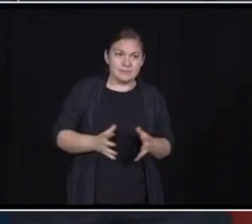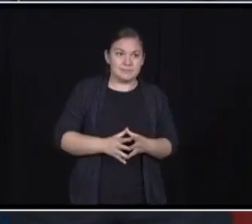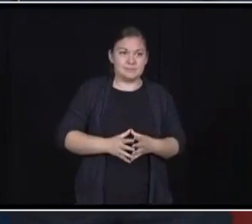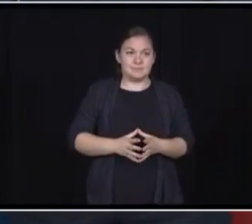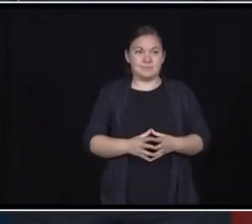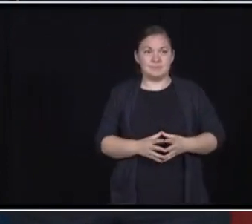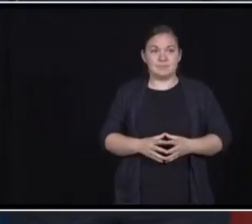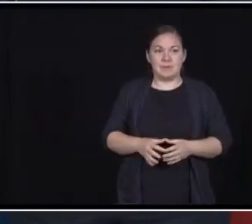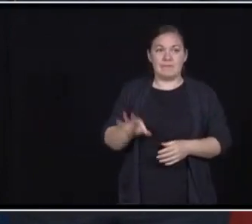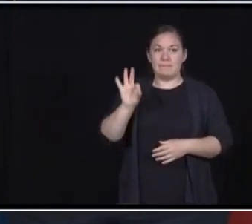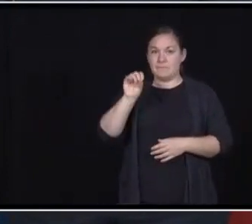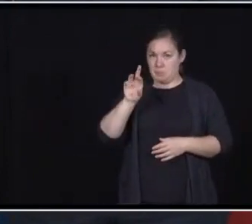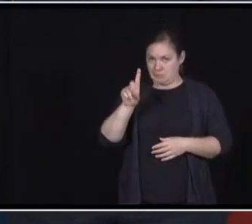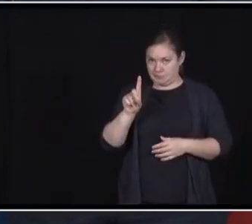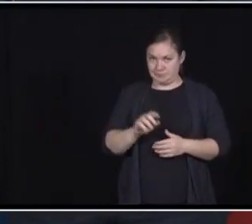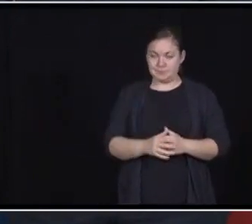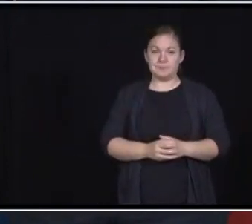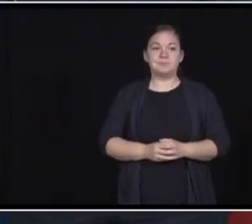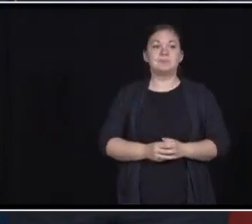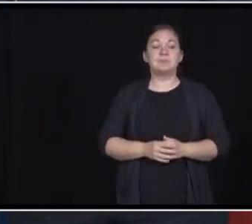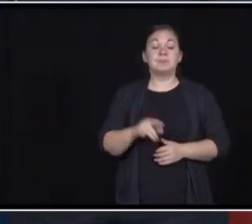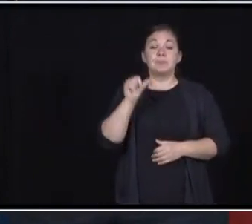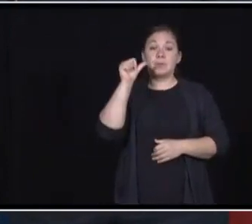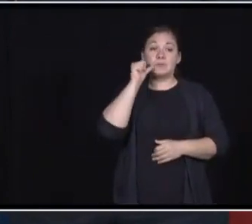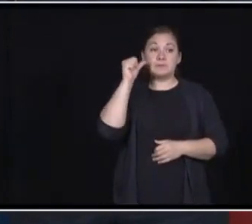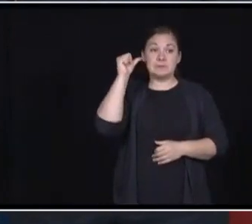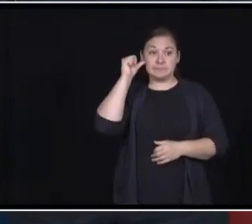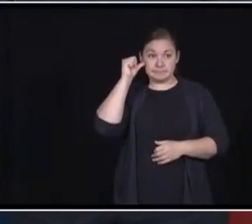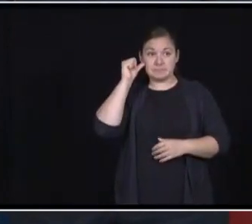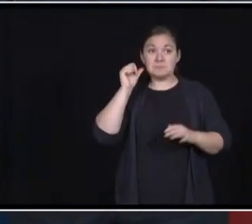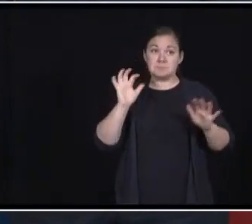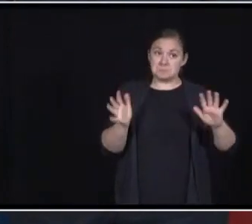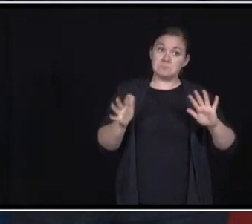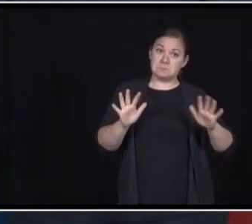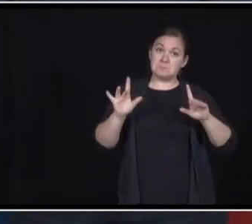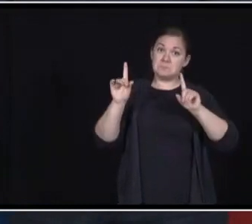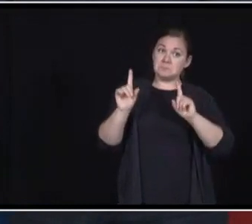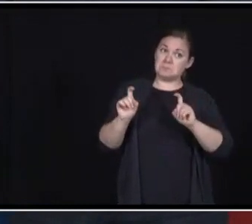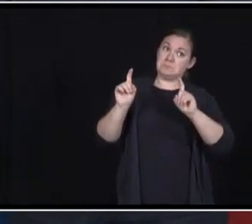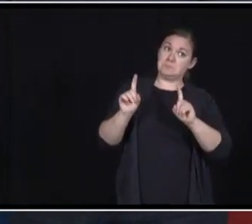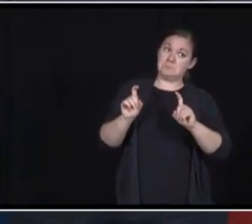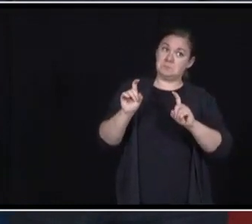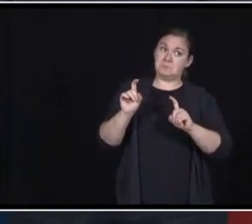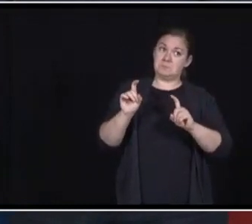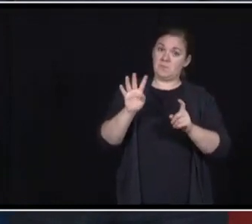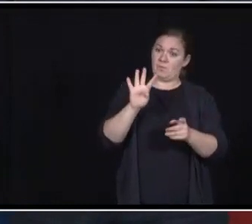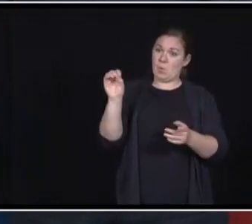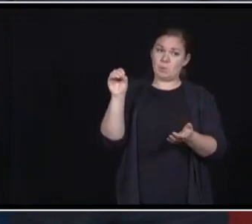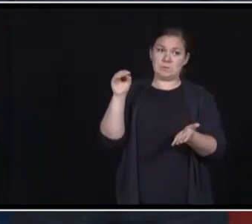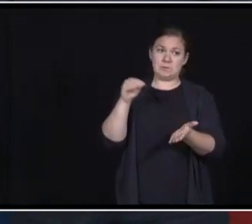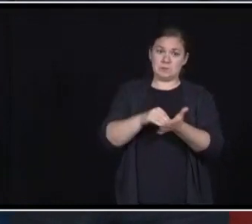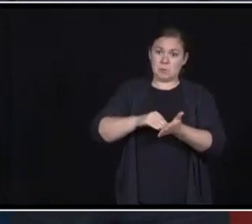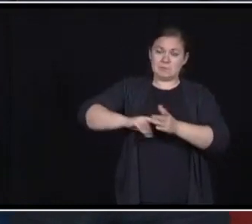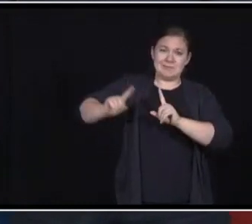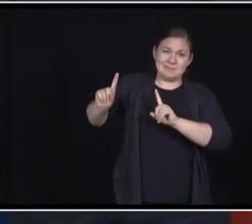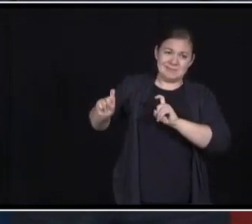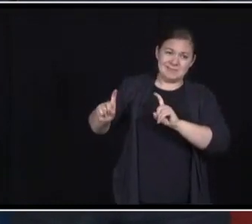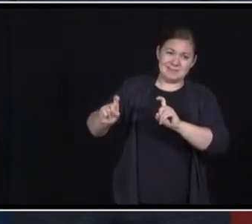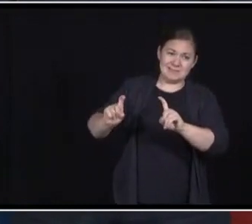Particularly the labs. How did we arrive at the position in this province where the labs are seemingly overwhelmed and it takes them so long to process